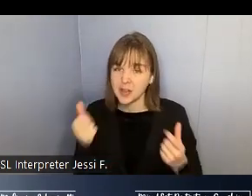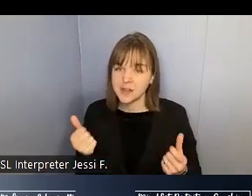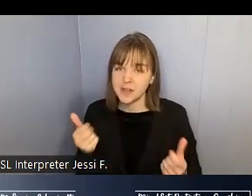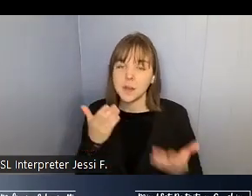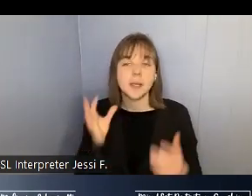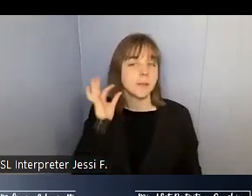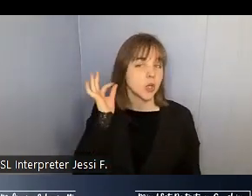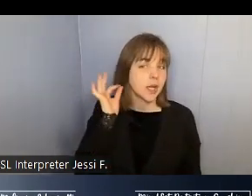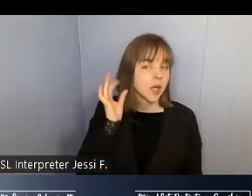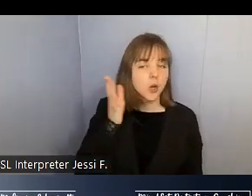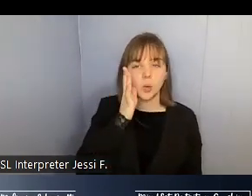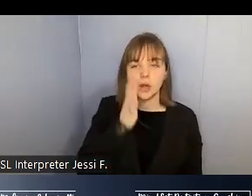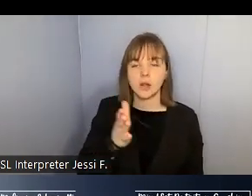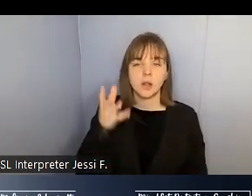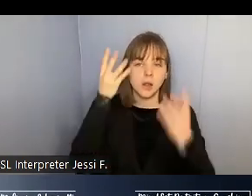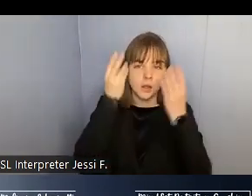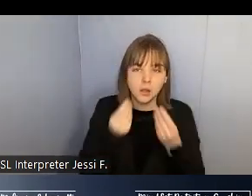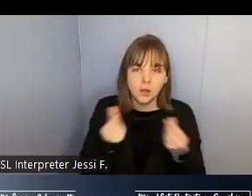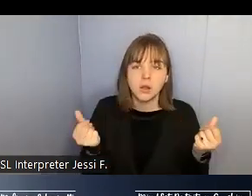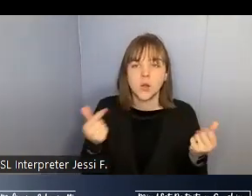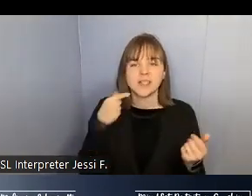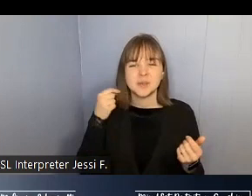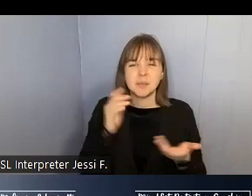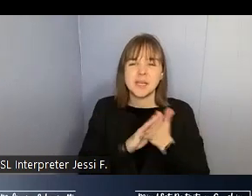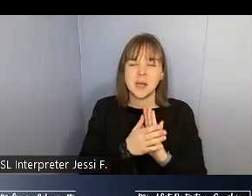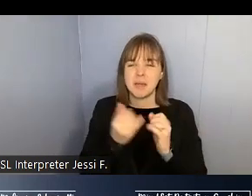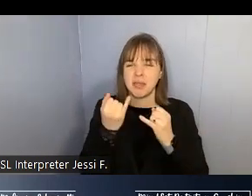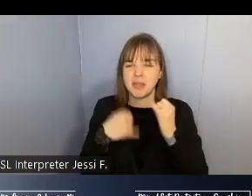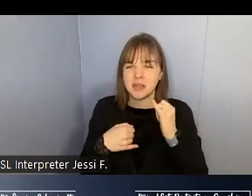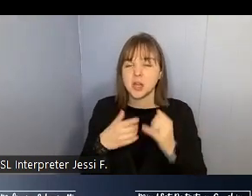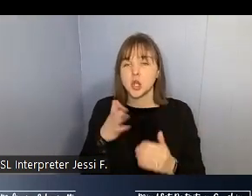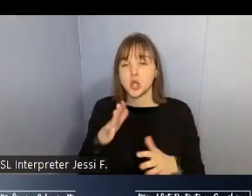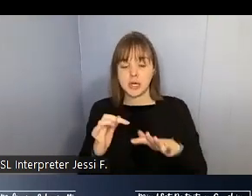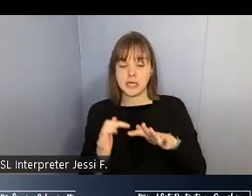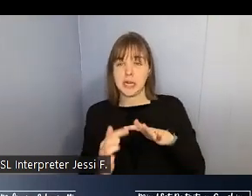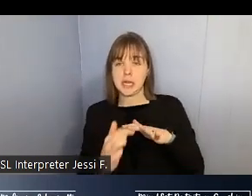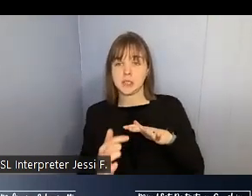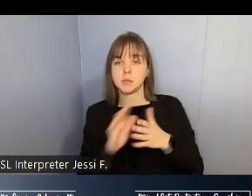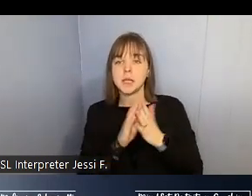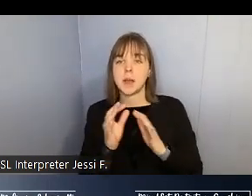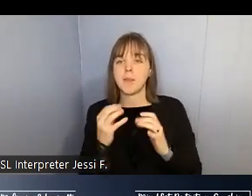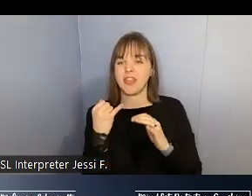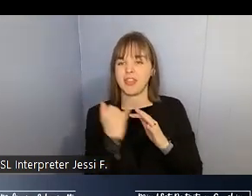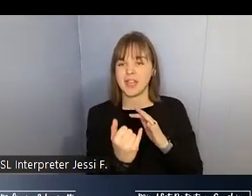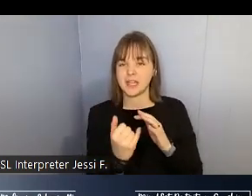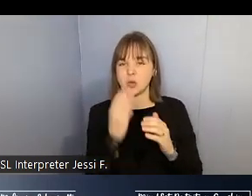The quality of your skin and your nails start to decrease. Your thyroid activity really starts to downregulate.